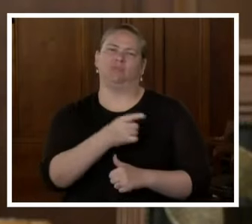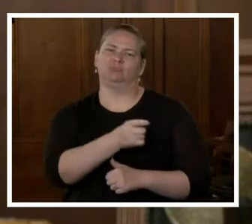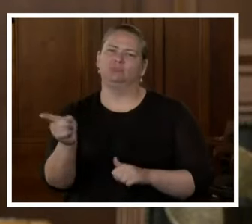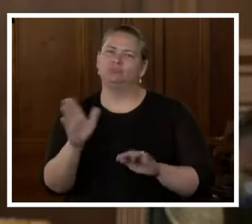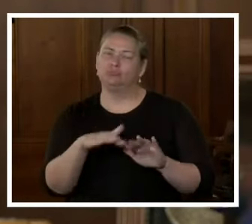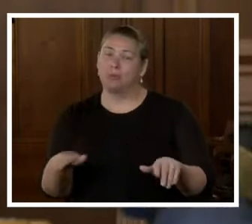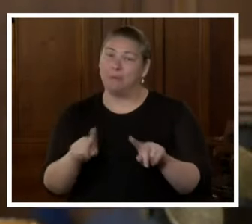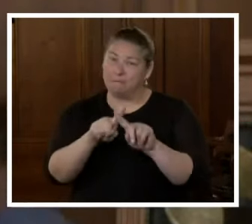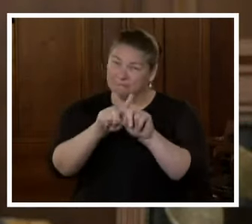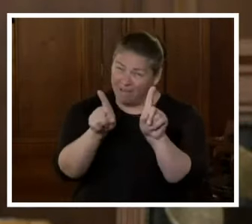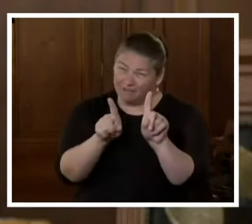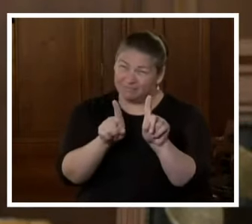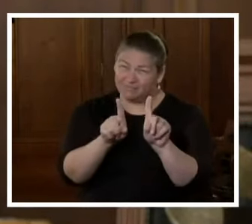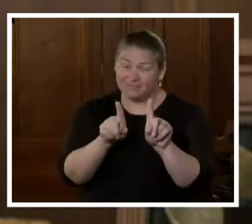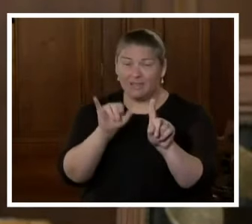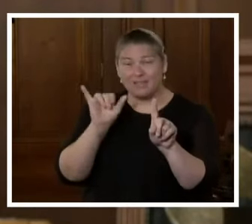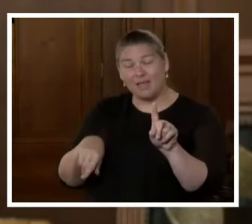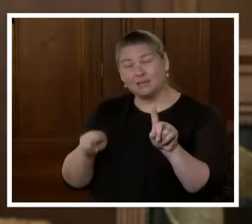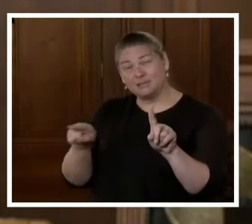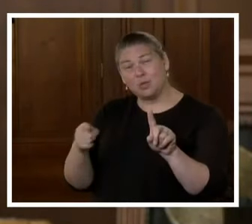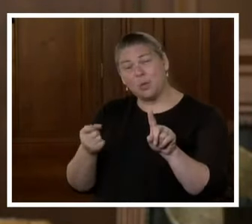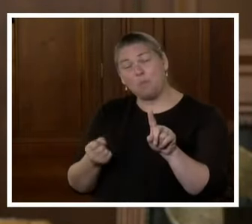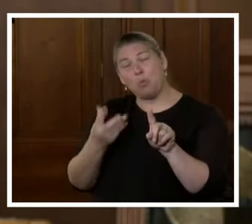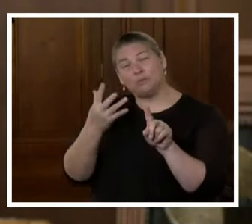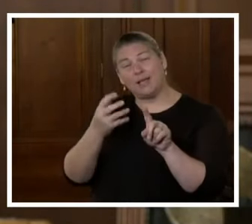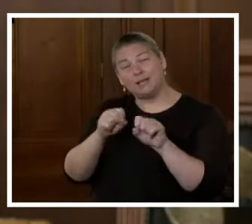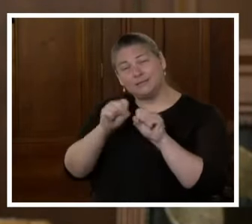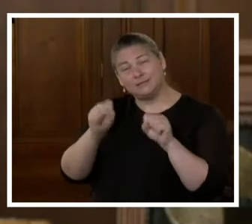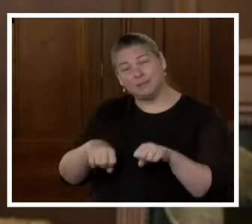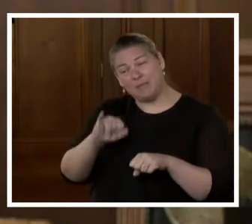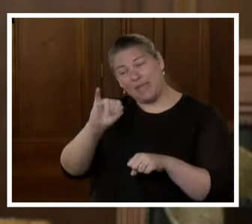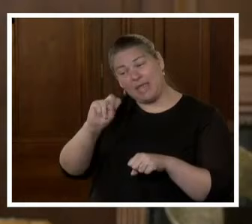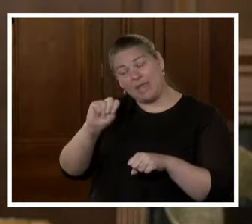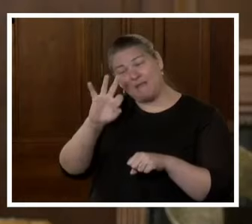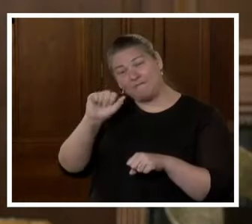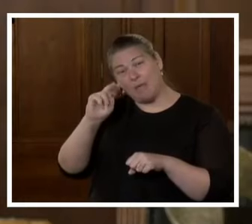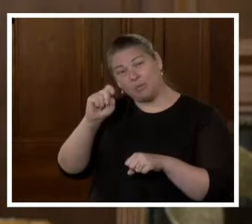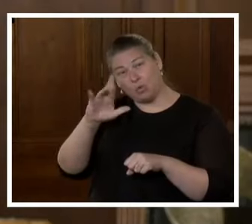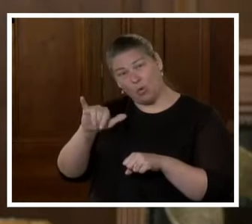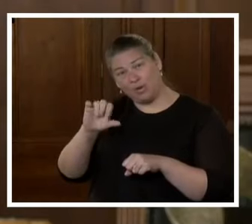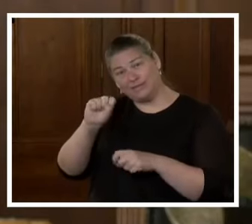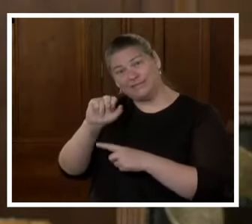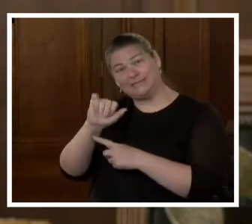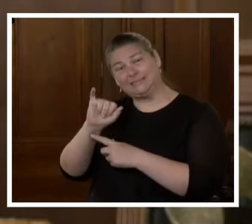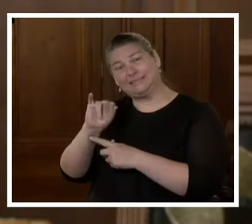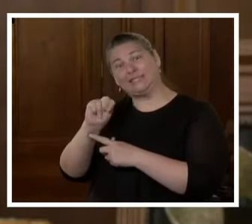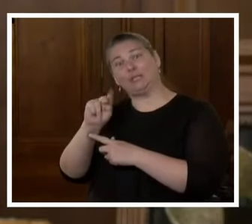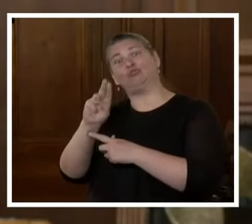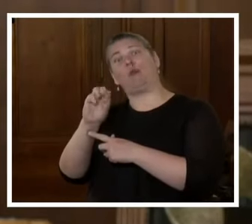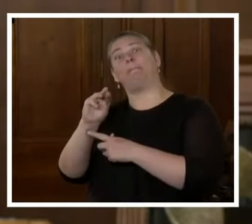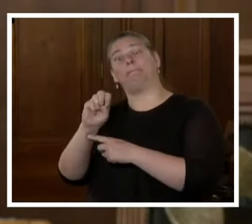AWARE WAS COVID POSITIVE. TO OUR UNDERSTANDING WAS DOING FINE, DID NOT HAVE ANY